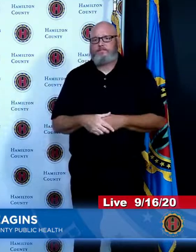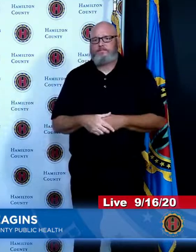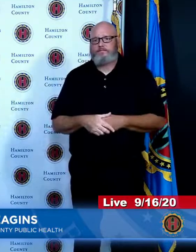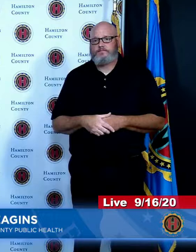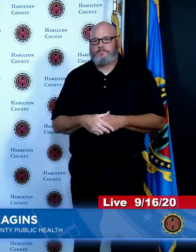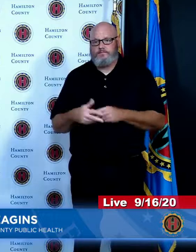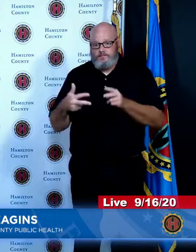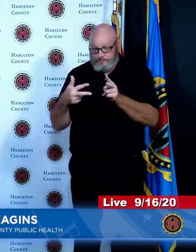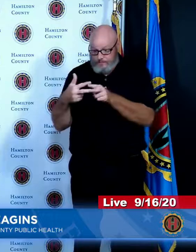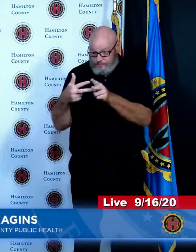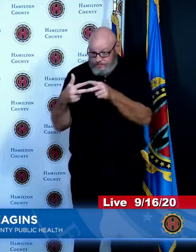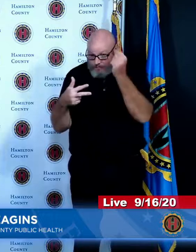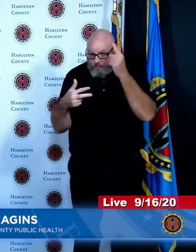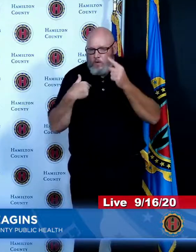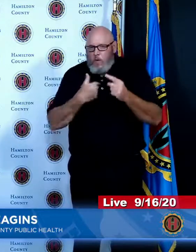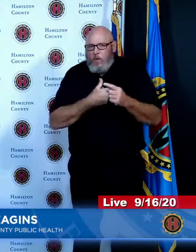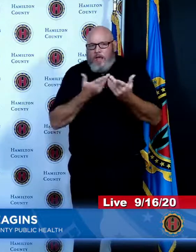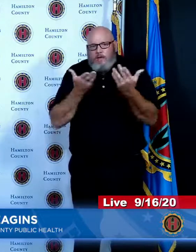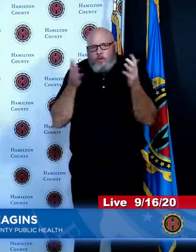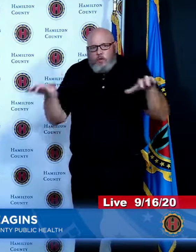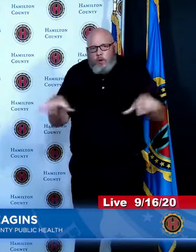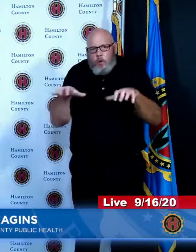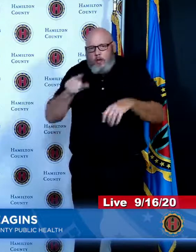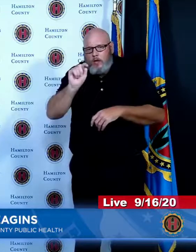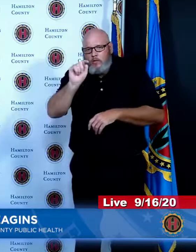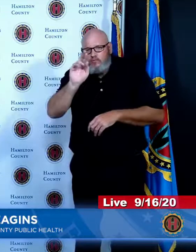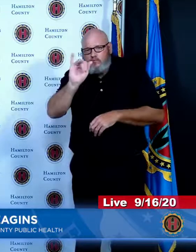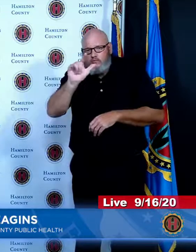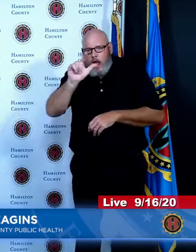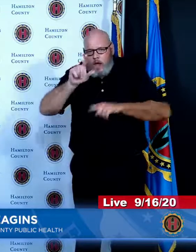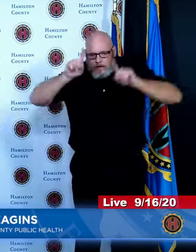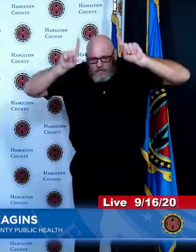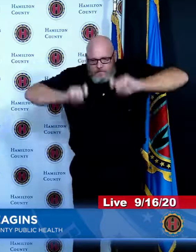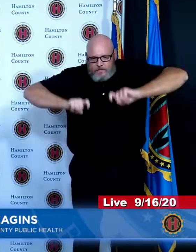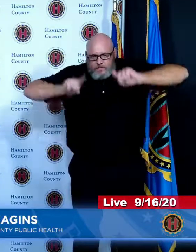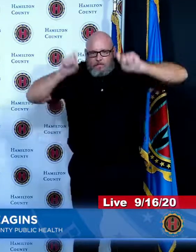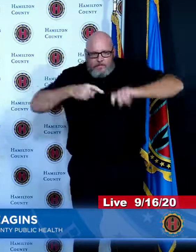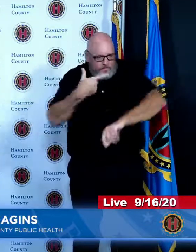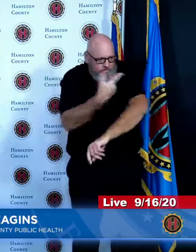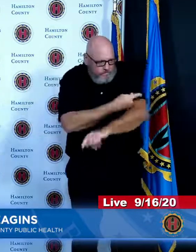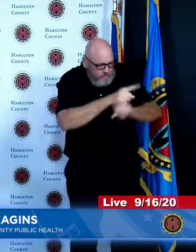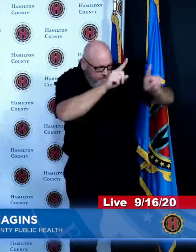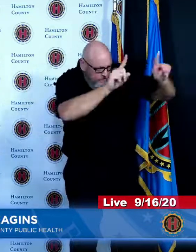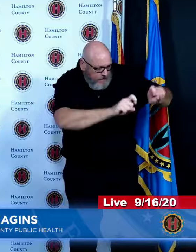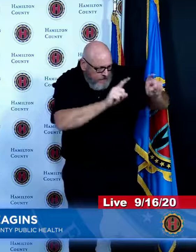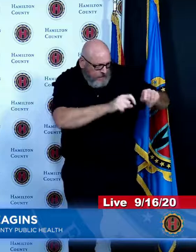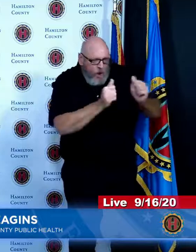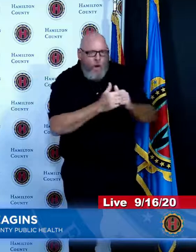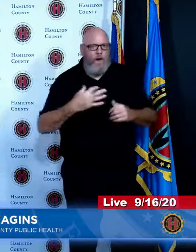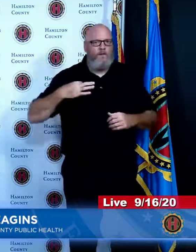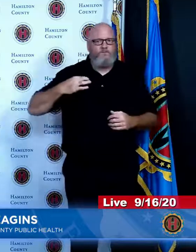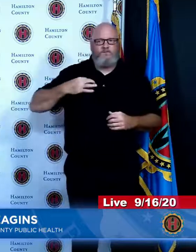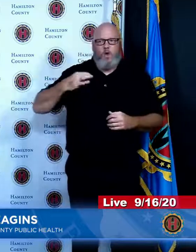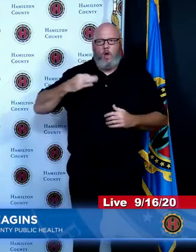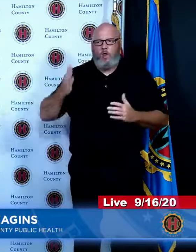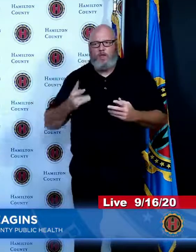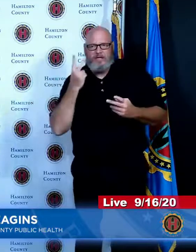one might be available the good Public Health planning and good EMA planning really requires that we prepare to hit the ground running in the